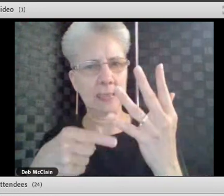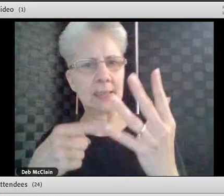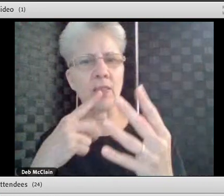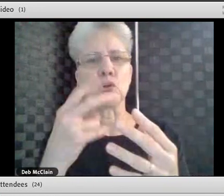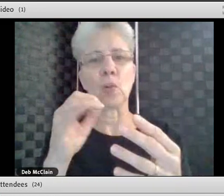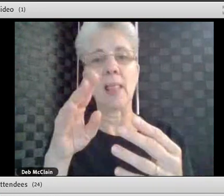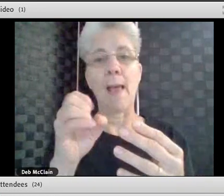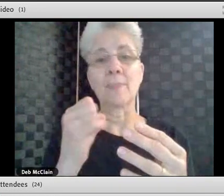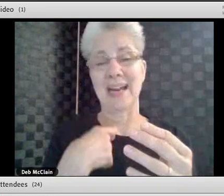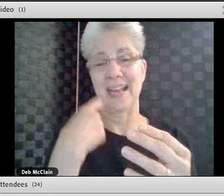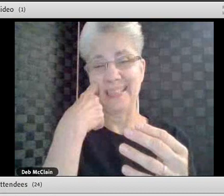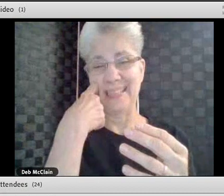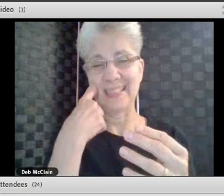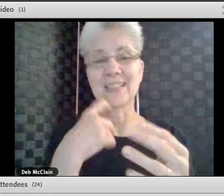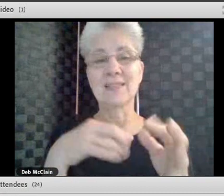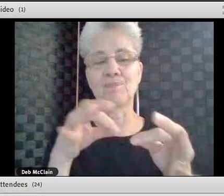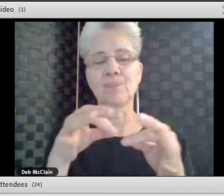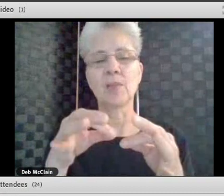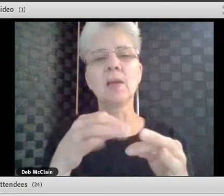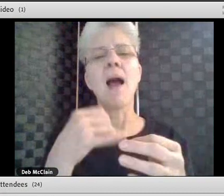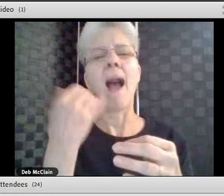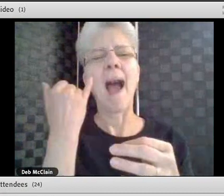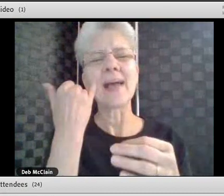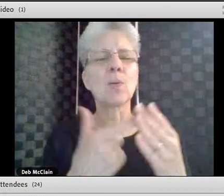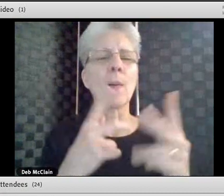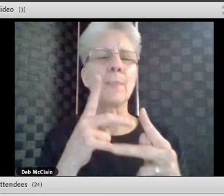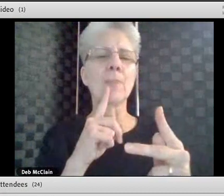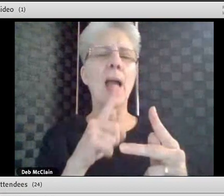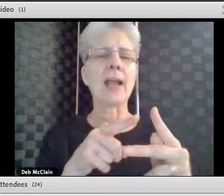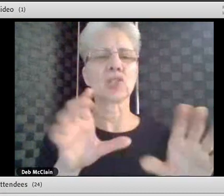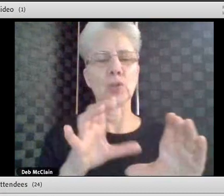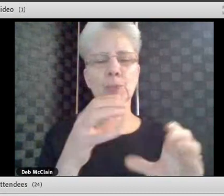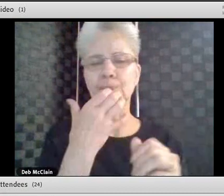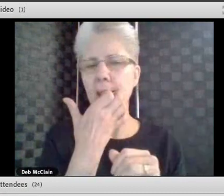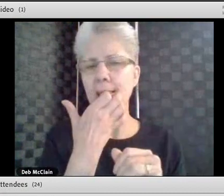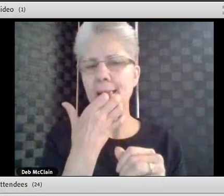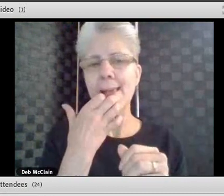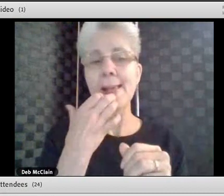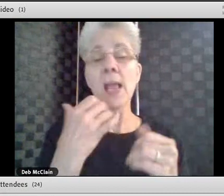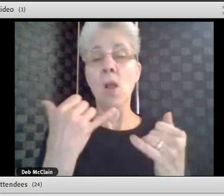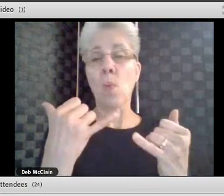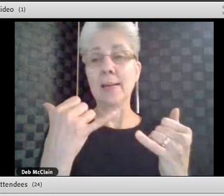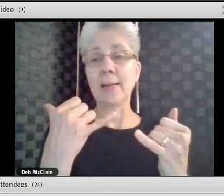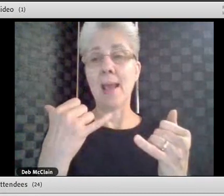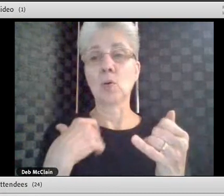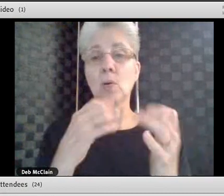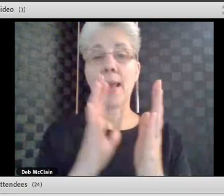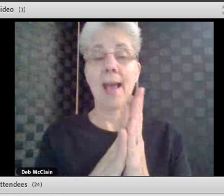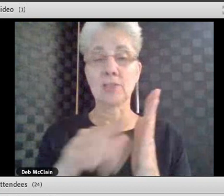in terms of the two labs that I interviewed to kind of give you idea of what people actually did.